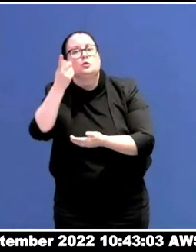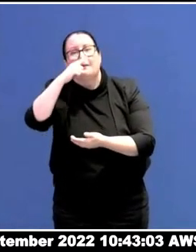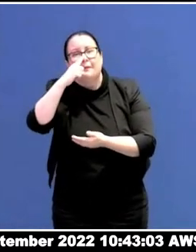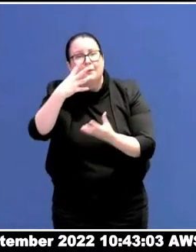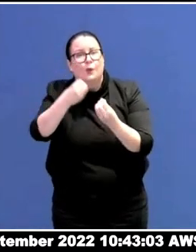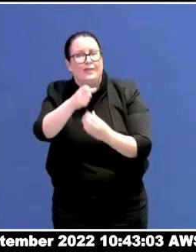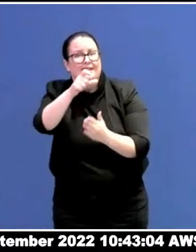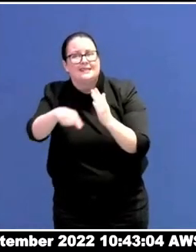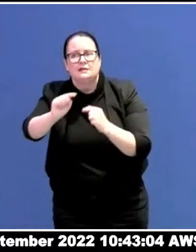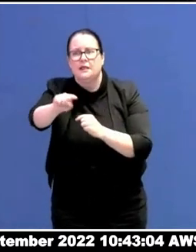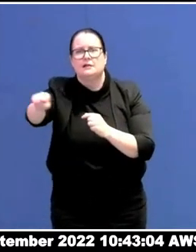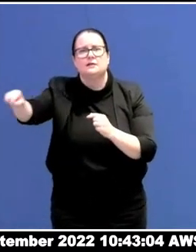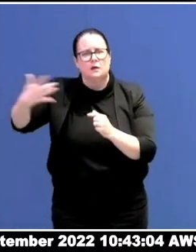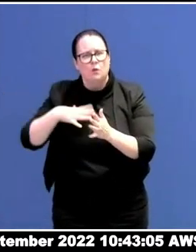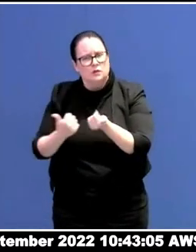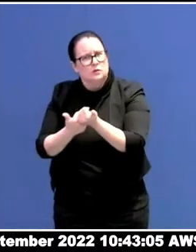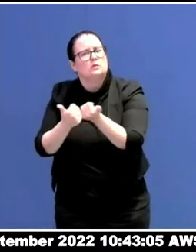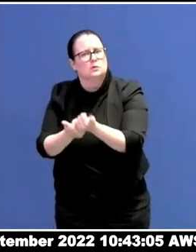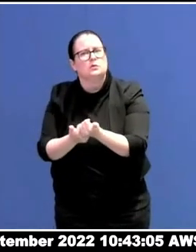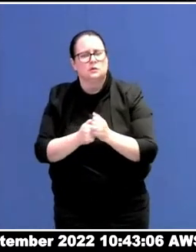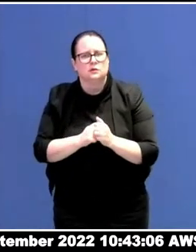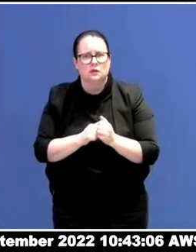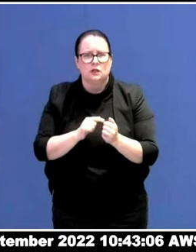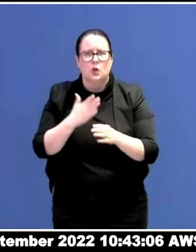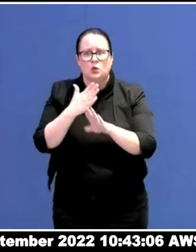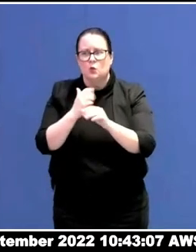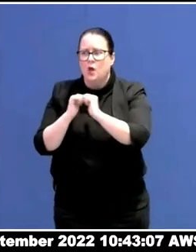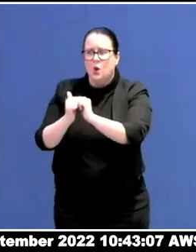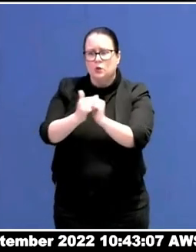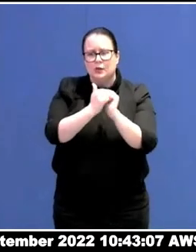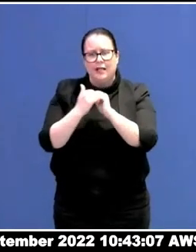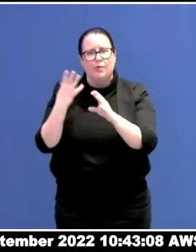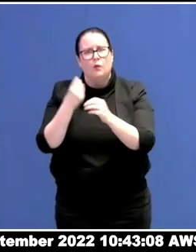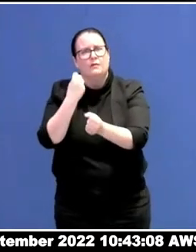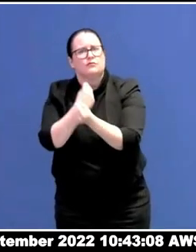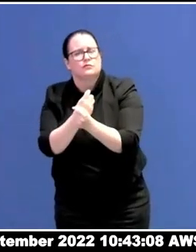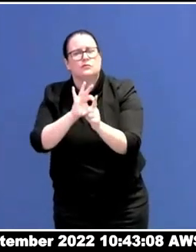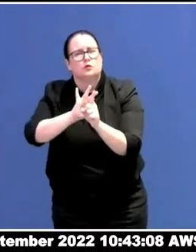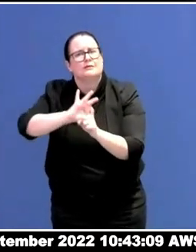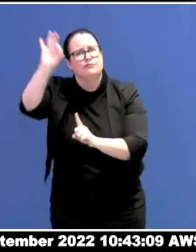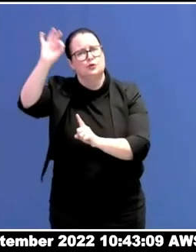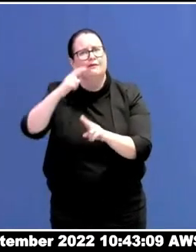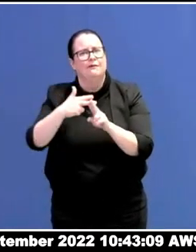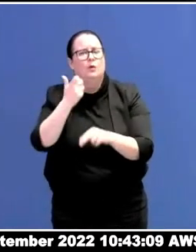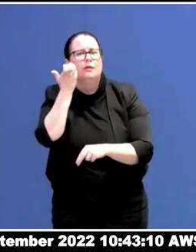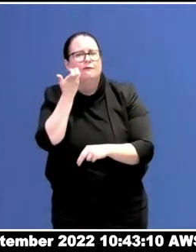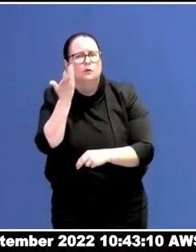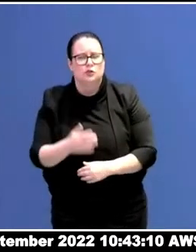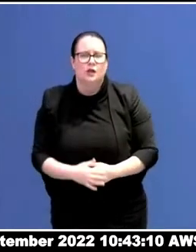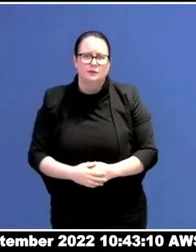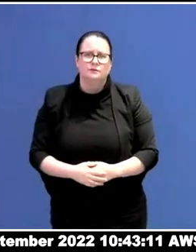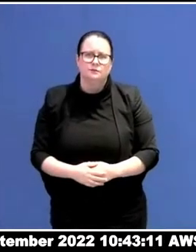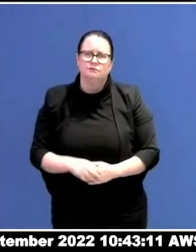disabilities, and to work together to improve the system for all so that these